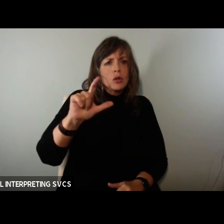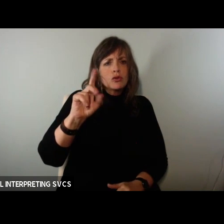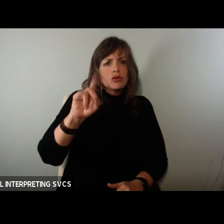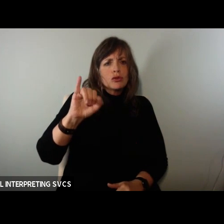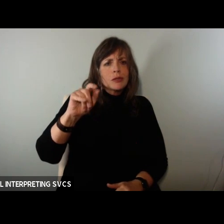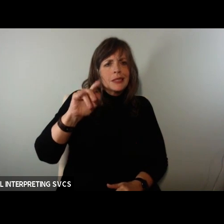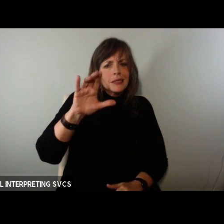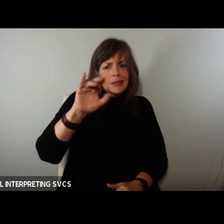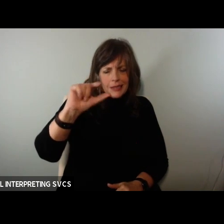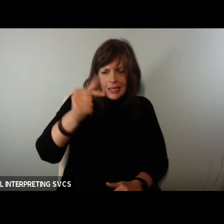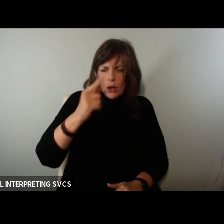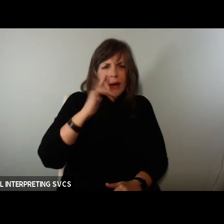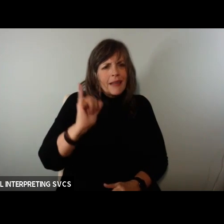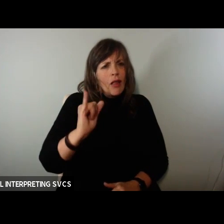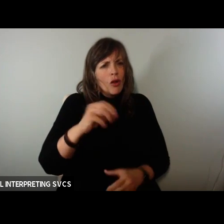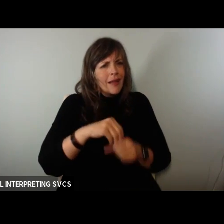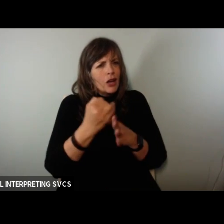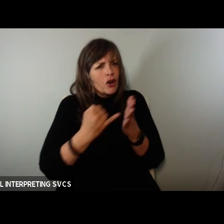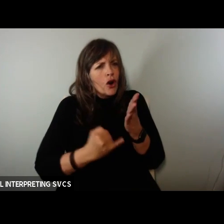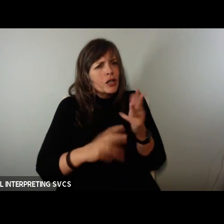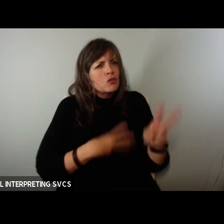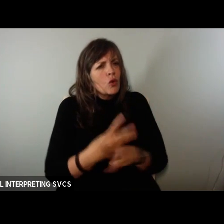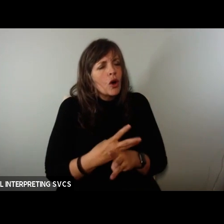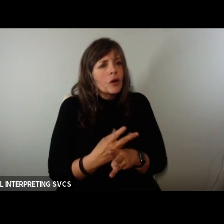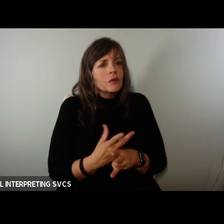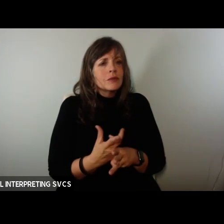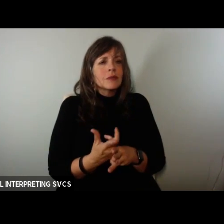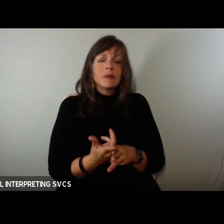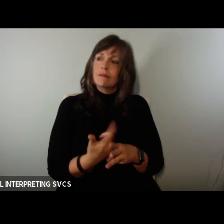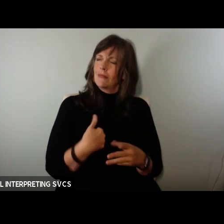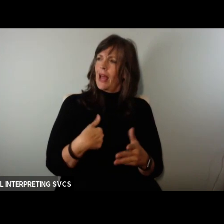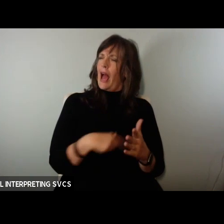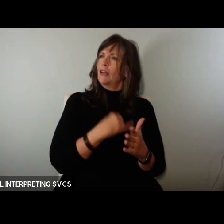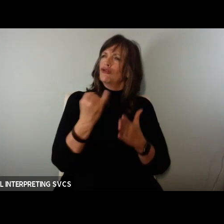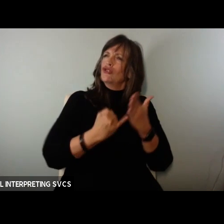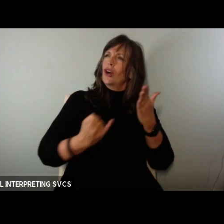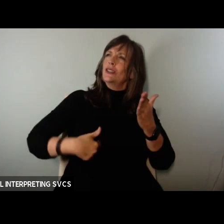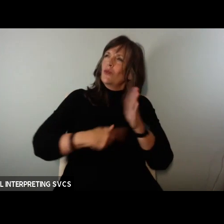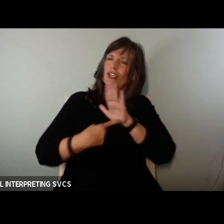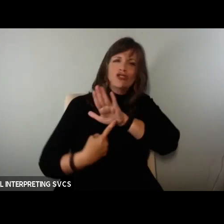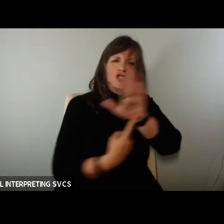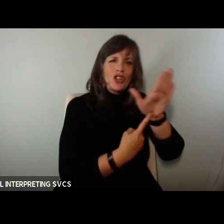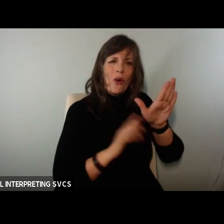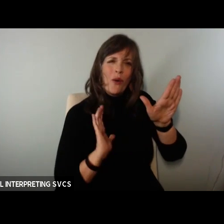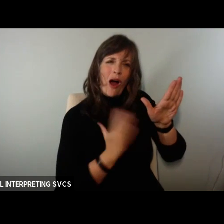I feel like as artists, we can show that with our work. So we are doing fundraisers, we're planning a fundraiser